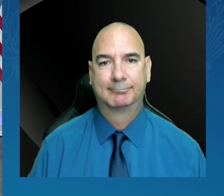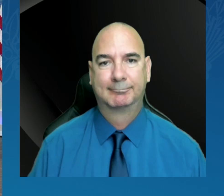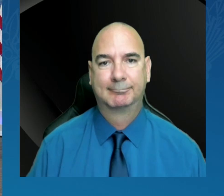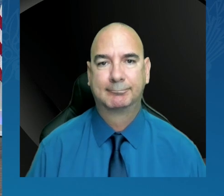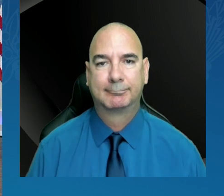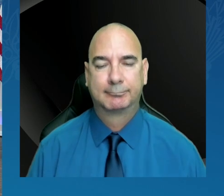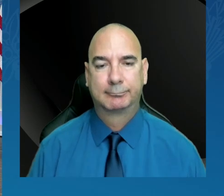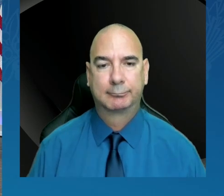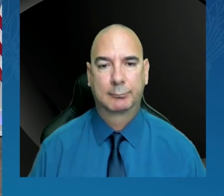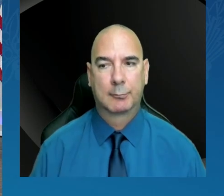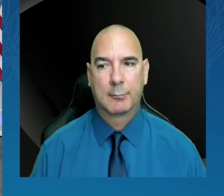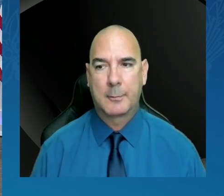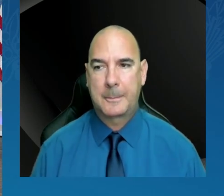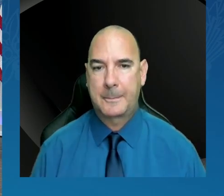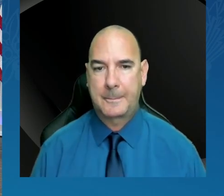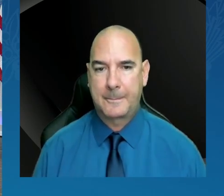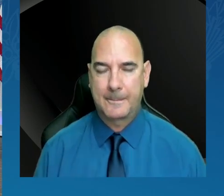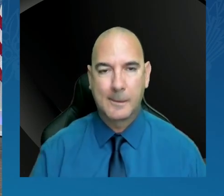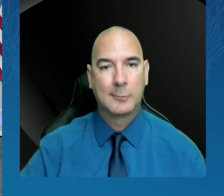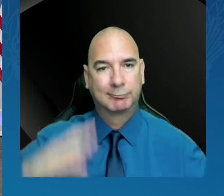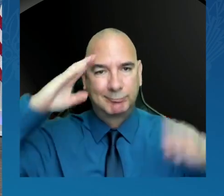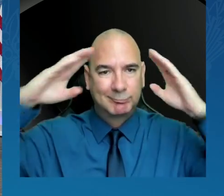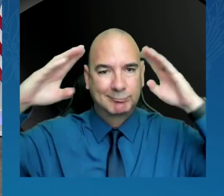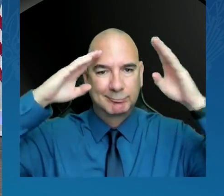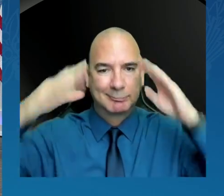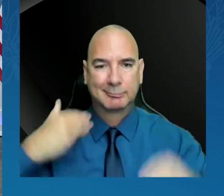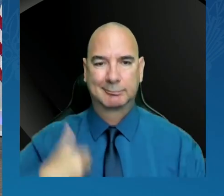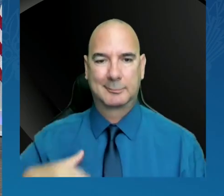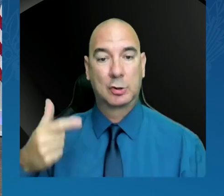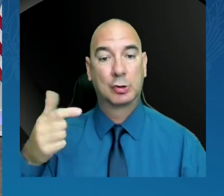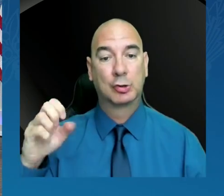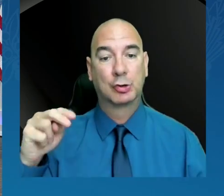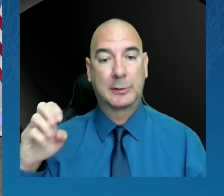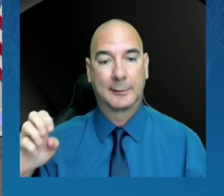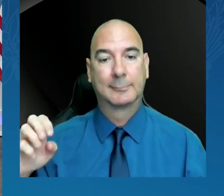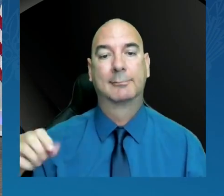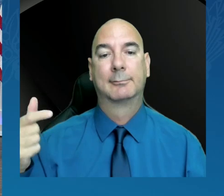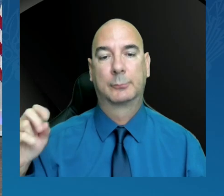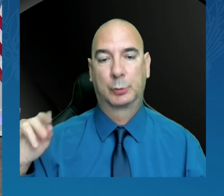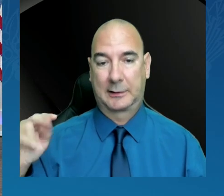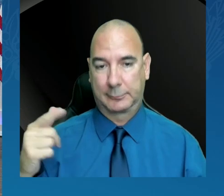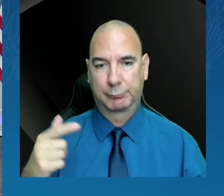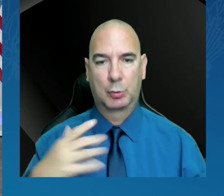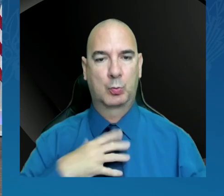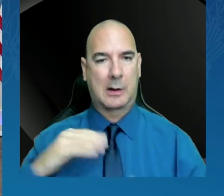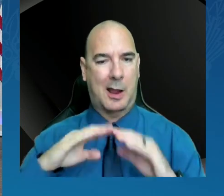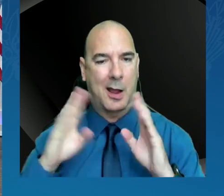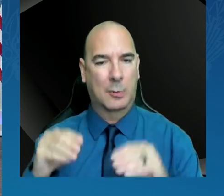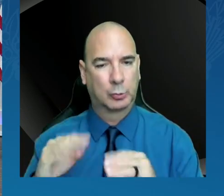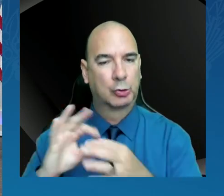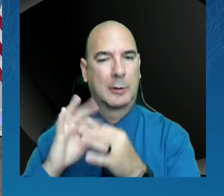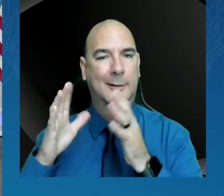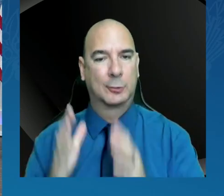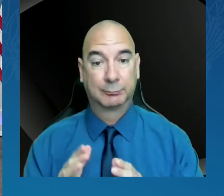Mr. Sperling: Hello. I'm Gene Sperling, White House coordinator for the American Rescue Plan. And I want to welcome everyone to the White House summit